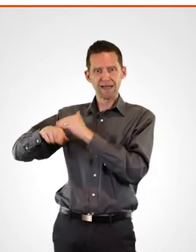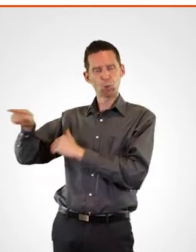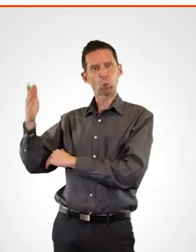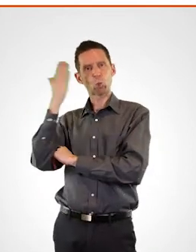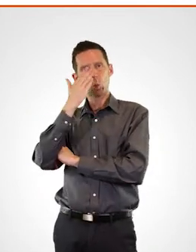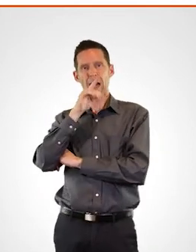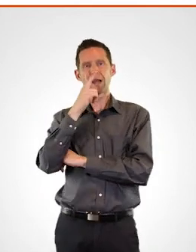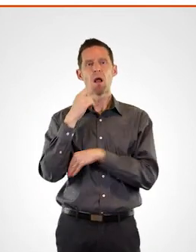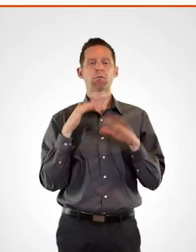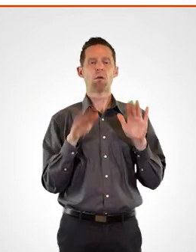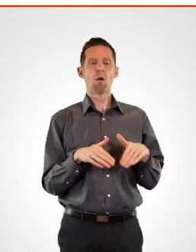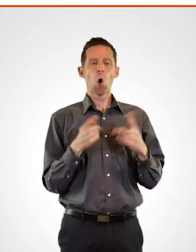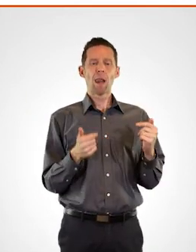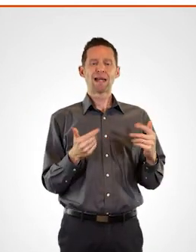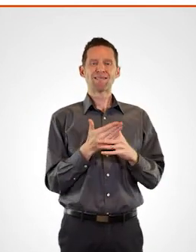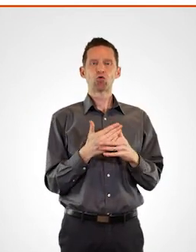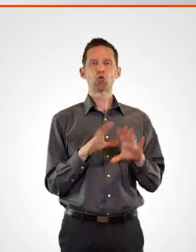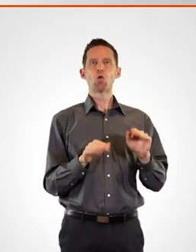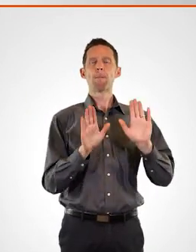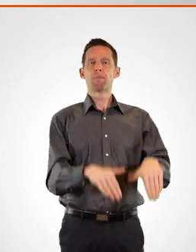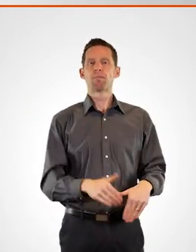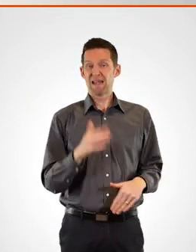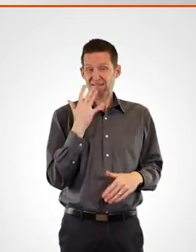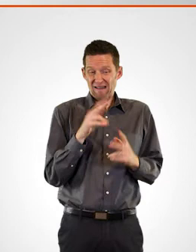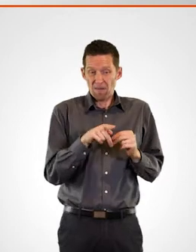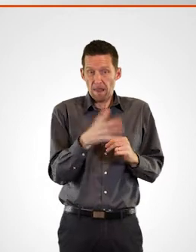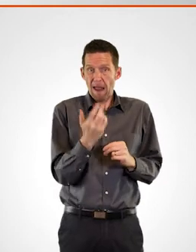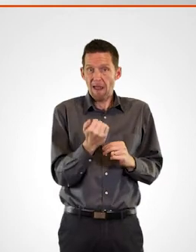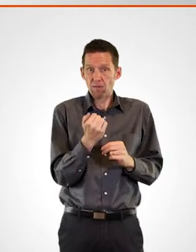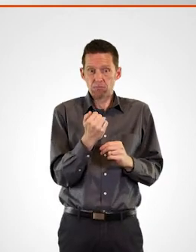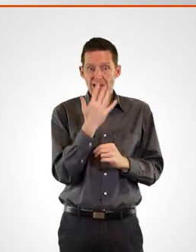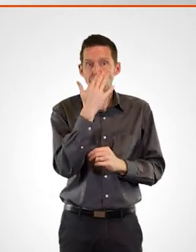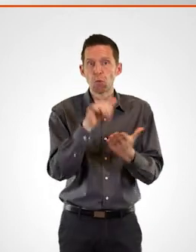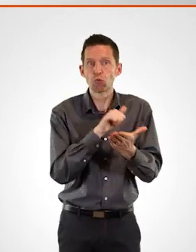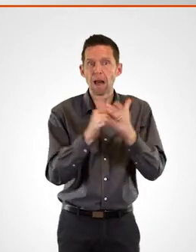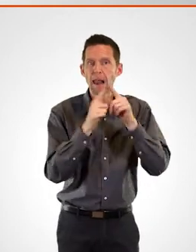So we can't just stop at the end of early intervention, even if our children have age-appropriate language.